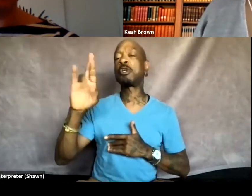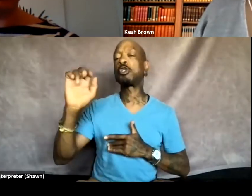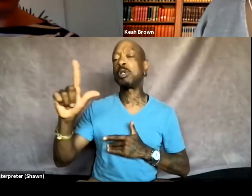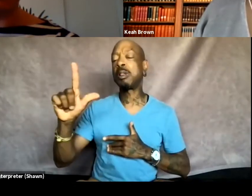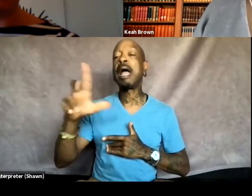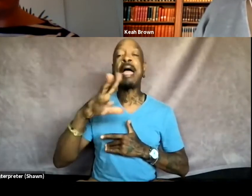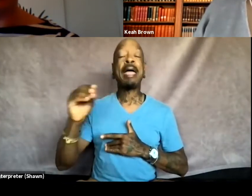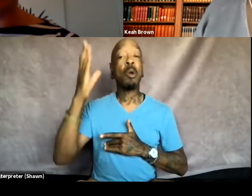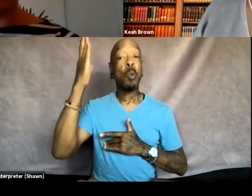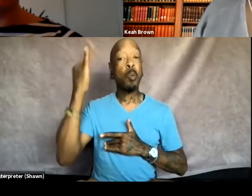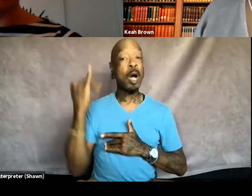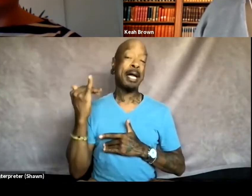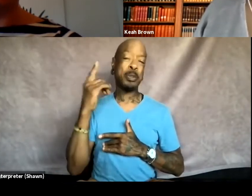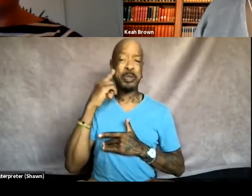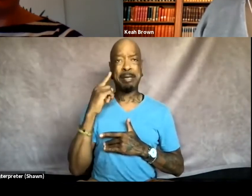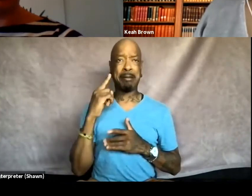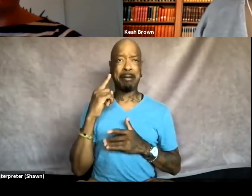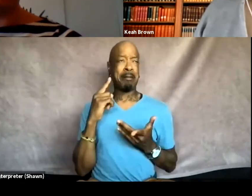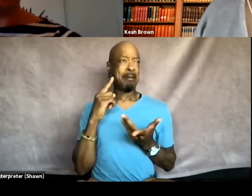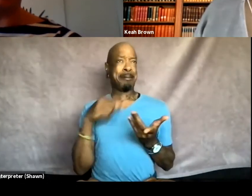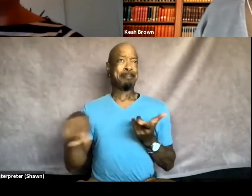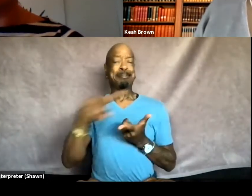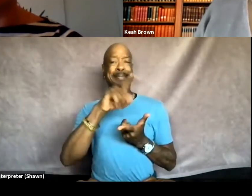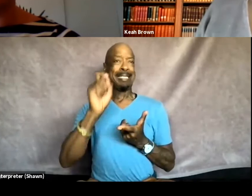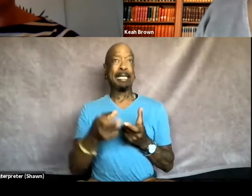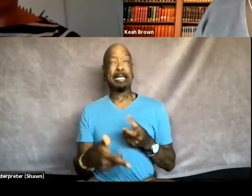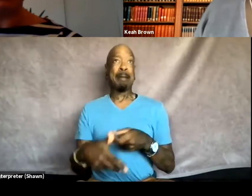it took a pandemic and how do you envision this for the post pandemic future.